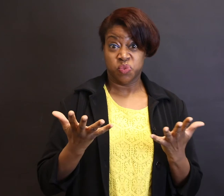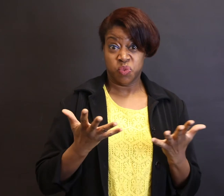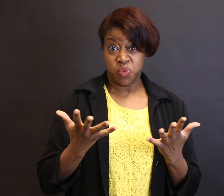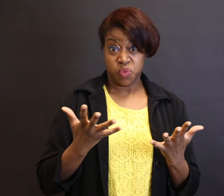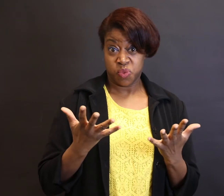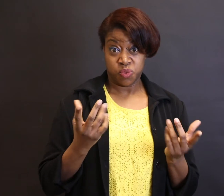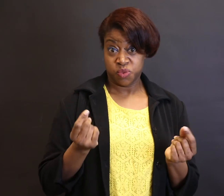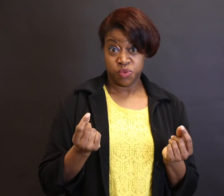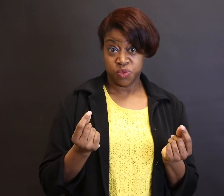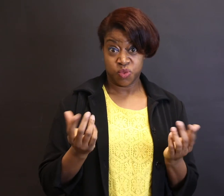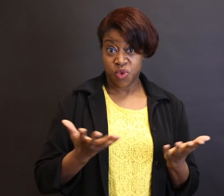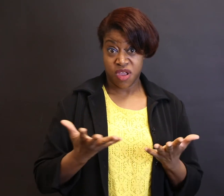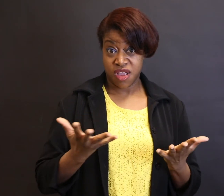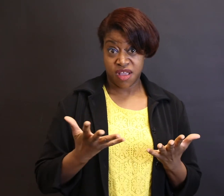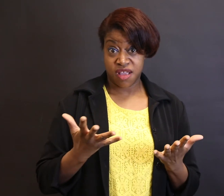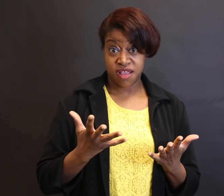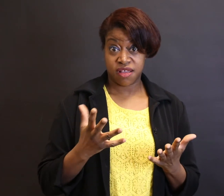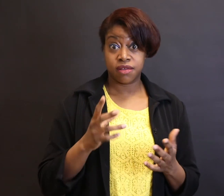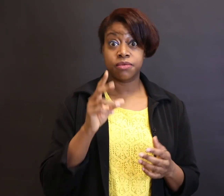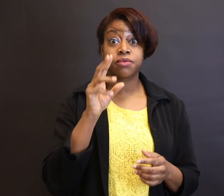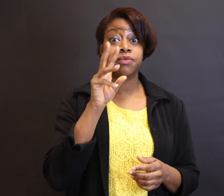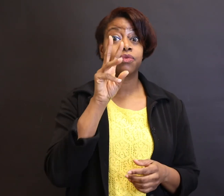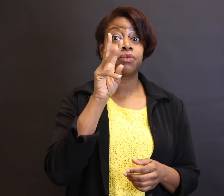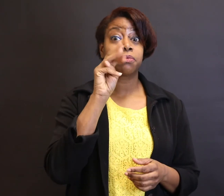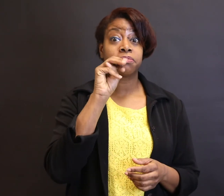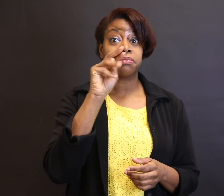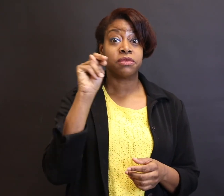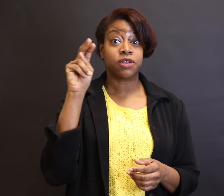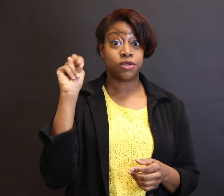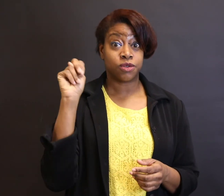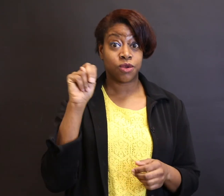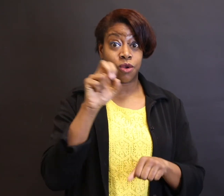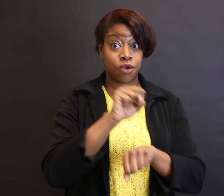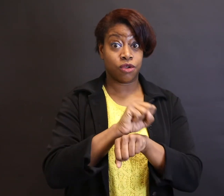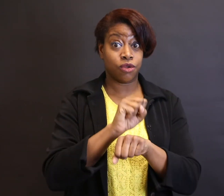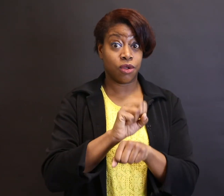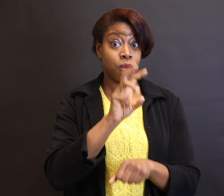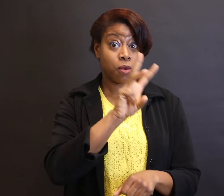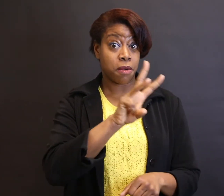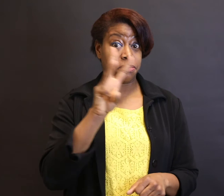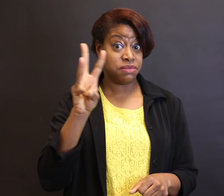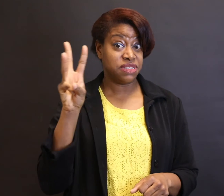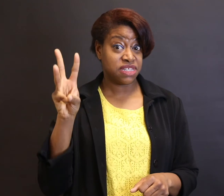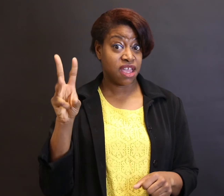Go to the MN Careers website